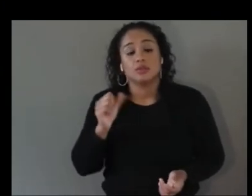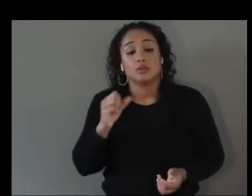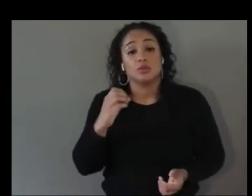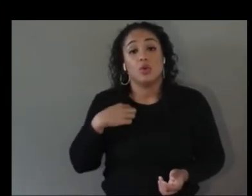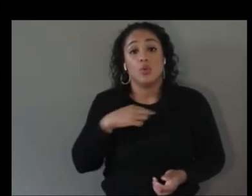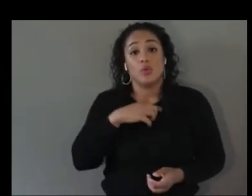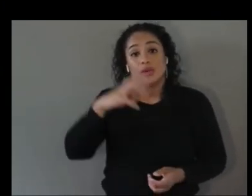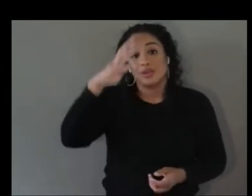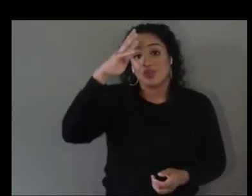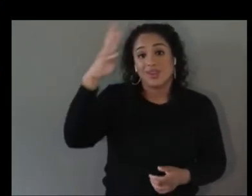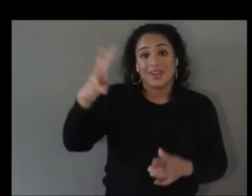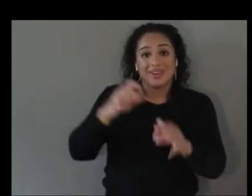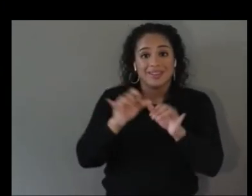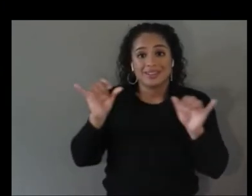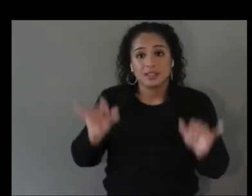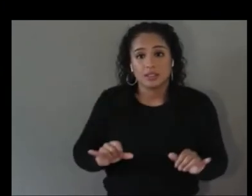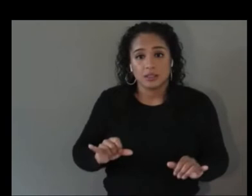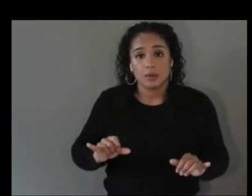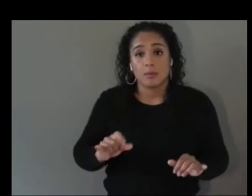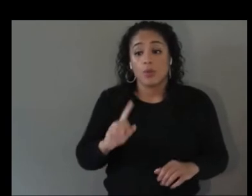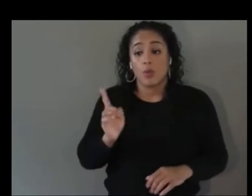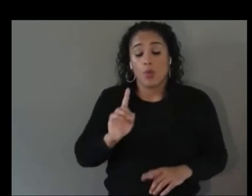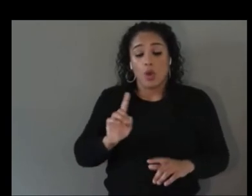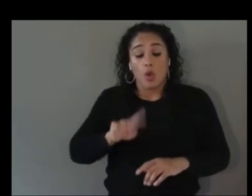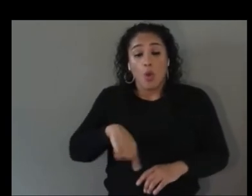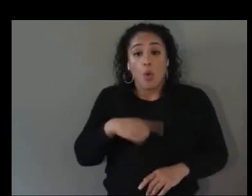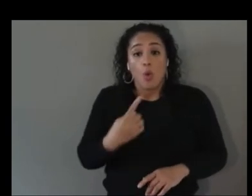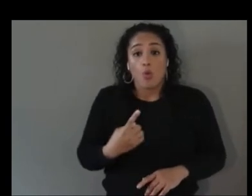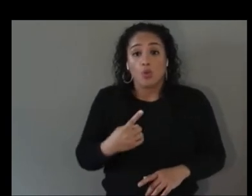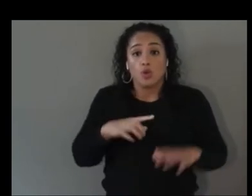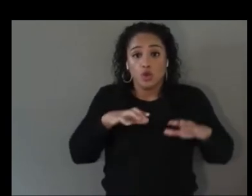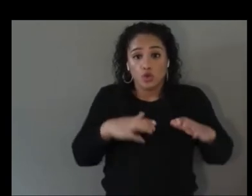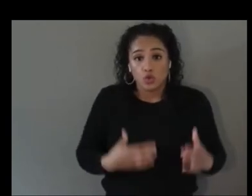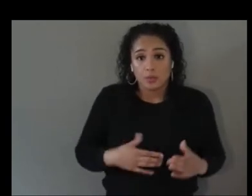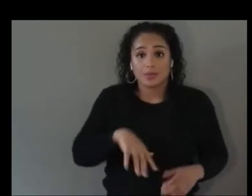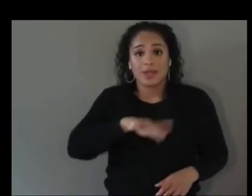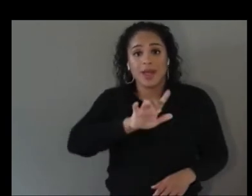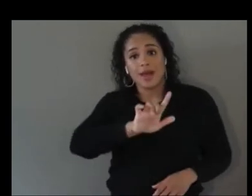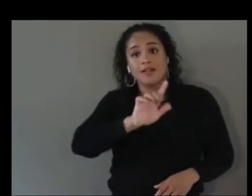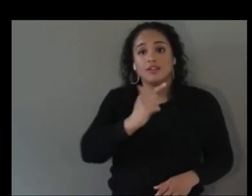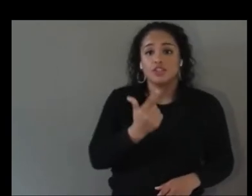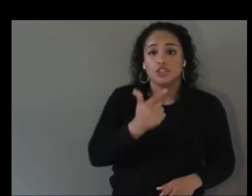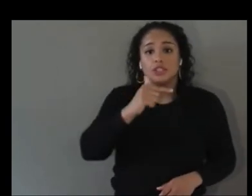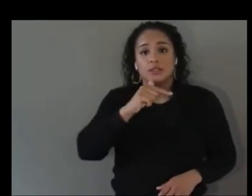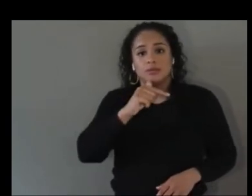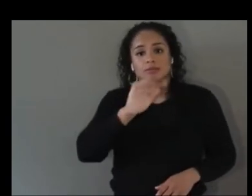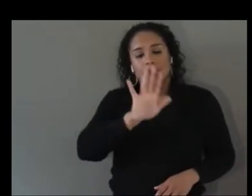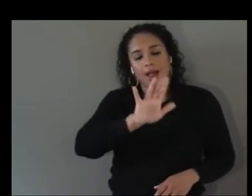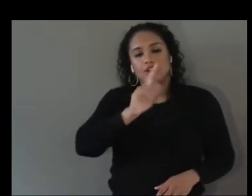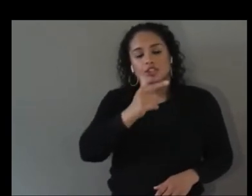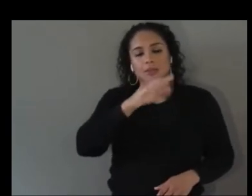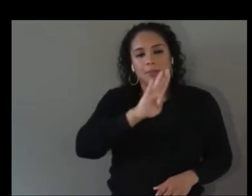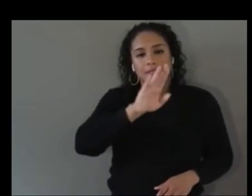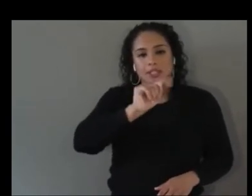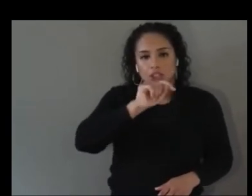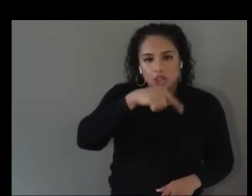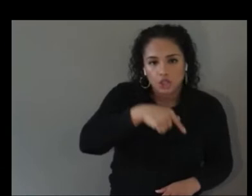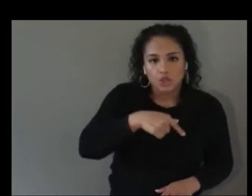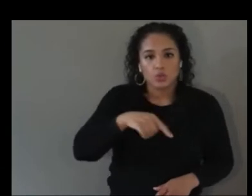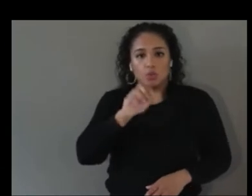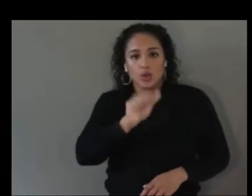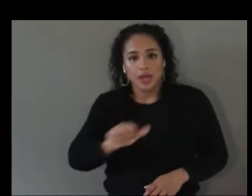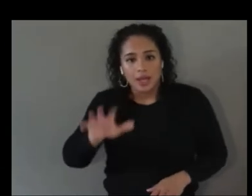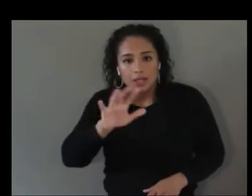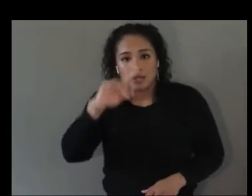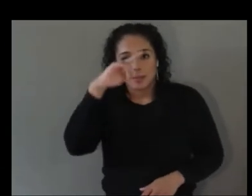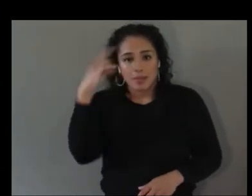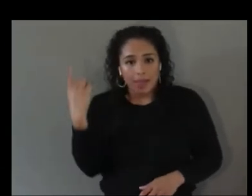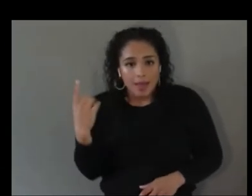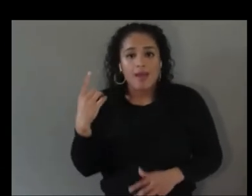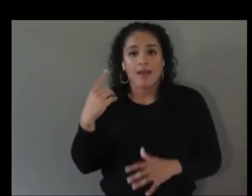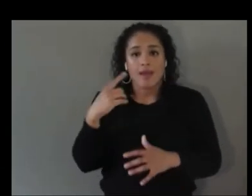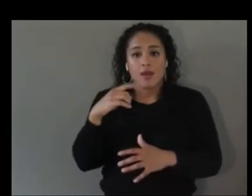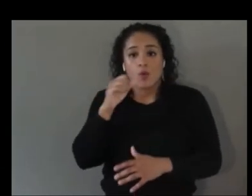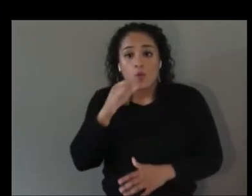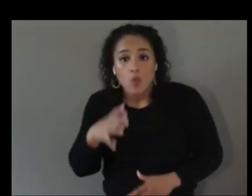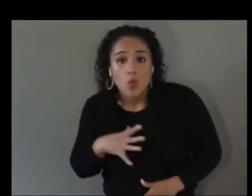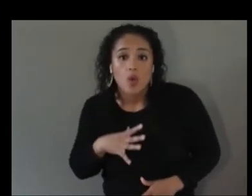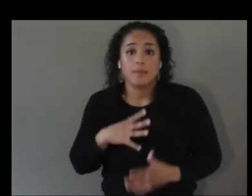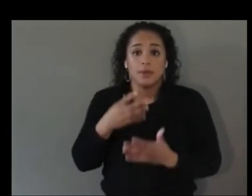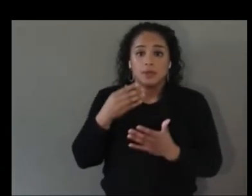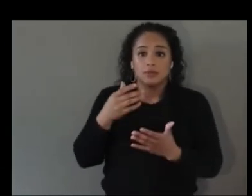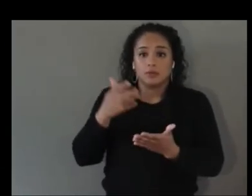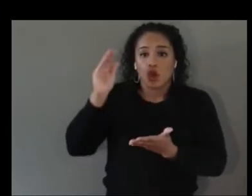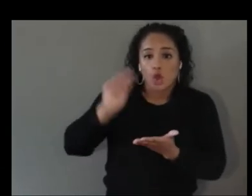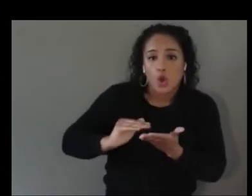represented groups, LBGTQ, African, Asian, ethnic minority, individuals with disabilities, women, lower income background, if you are any of these, you can attend and the workshops we created were